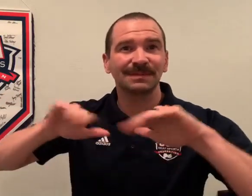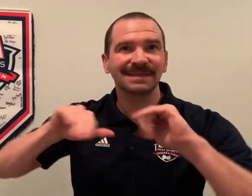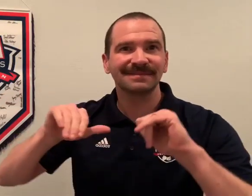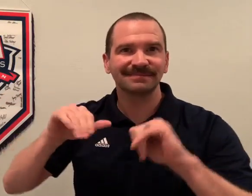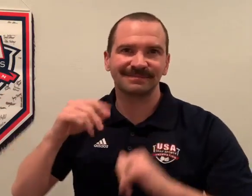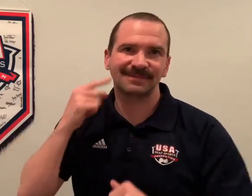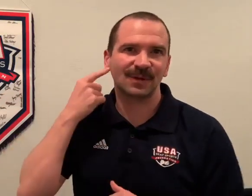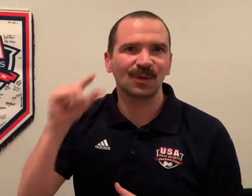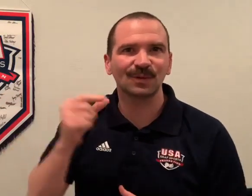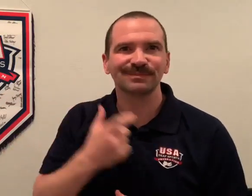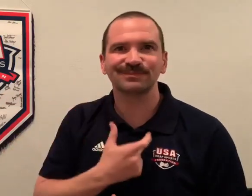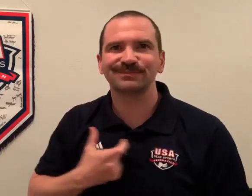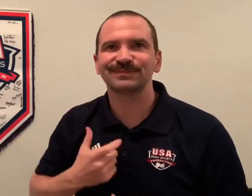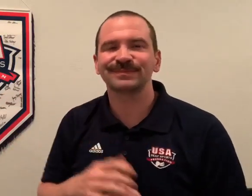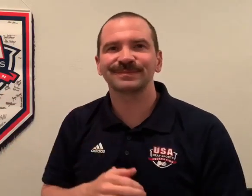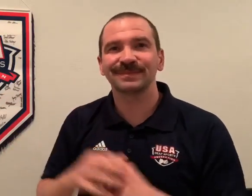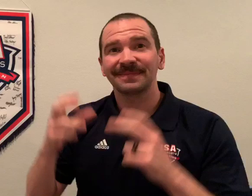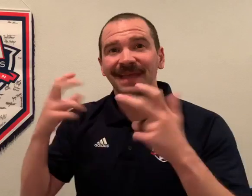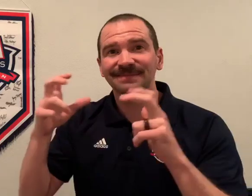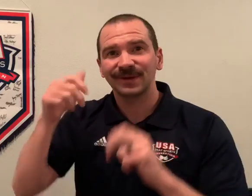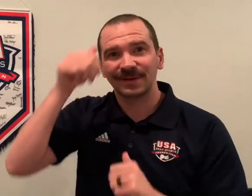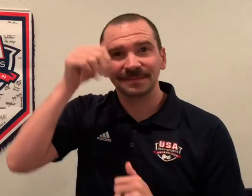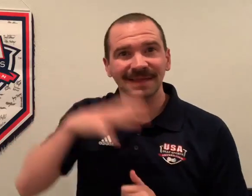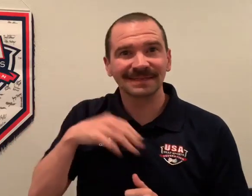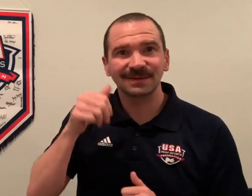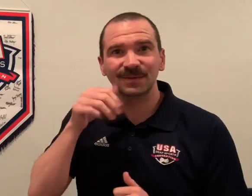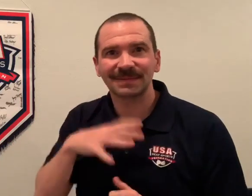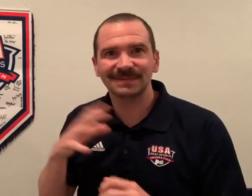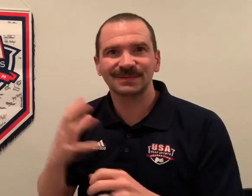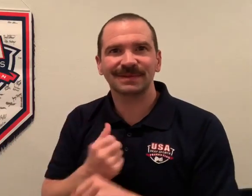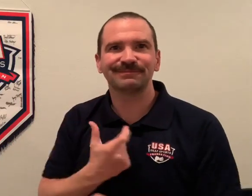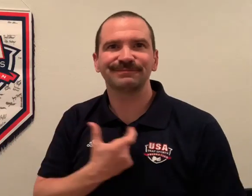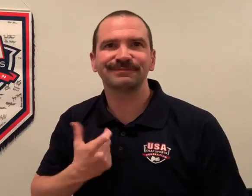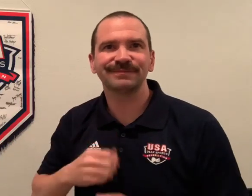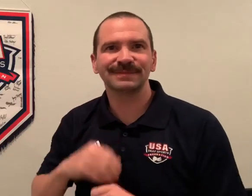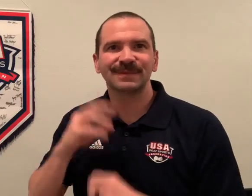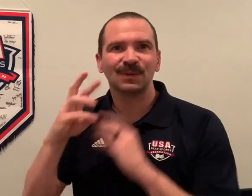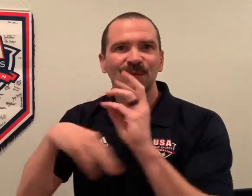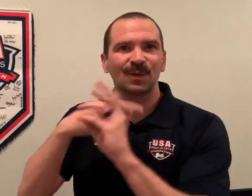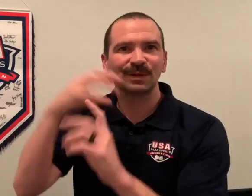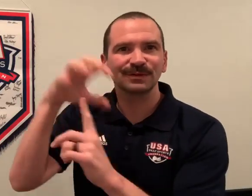We won gold medals in swimming. Both men and women's basketball teams won gold medals,